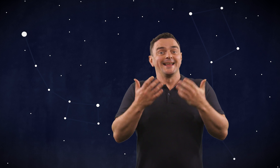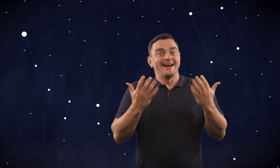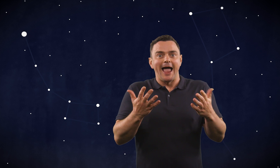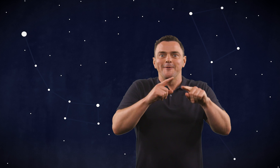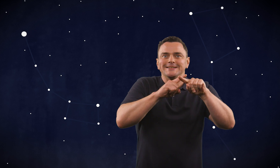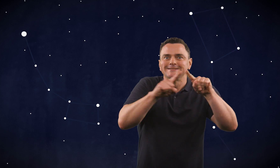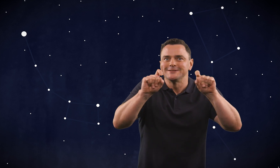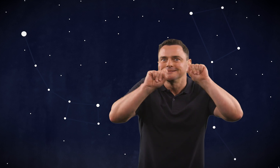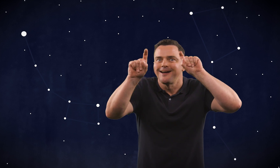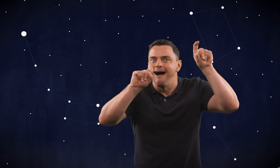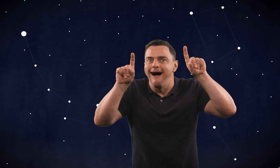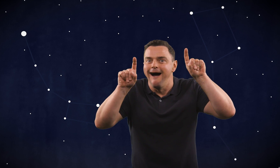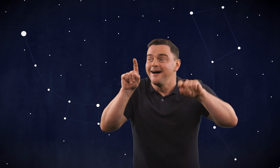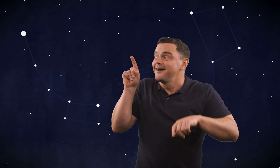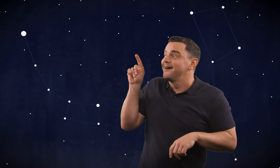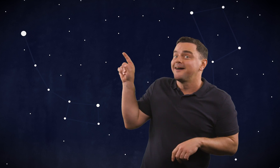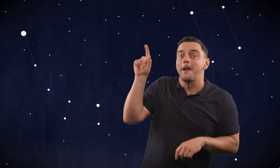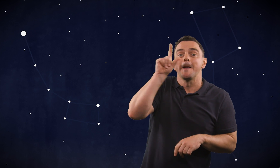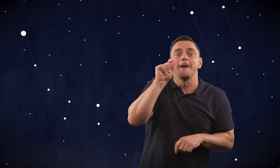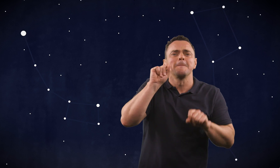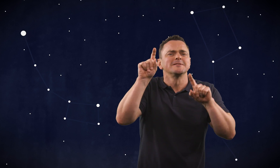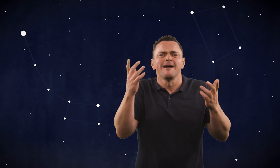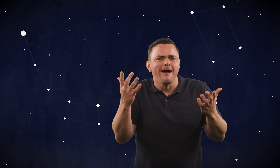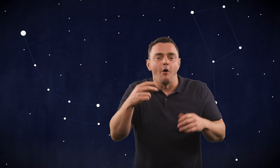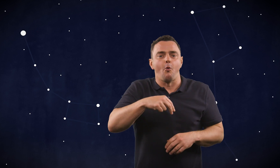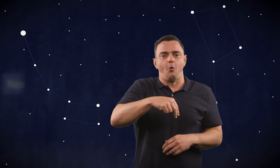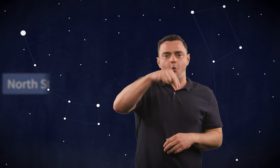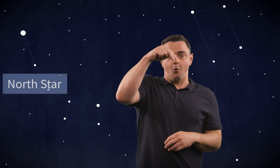Now, let's talk about some other stars. This one is called the North Star.